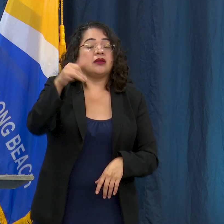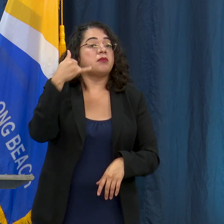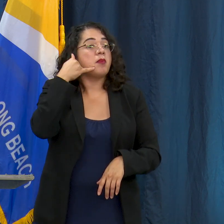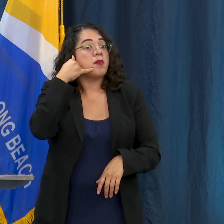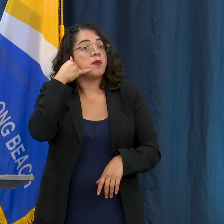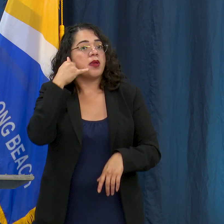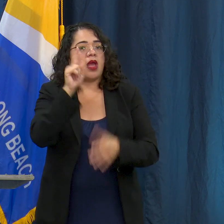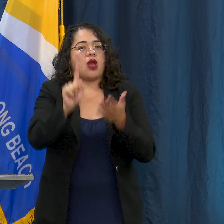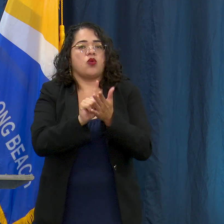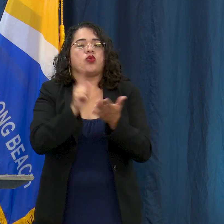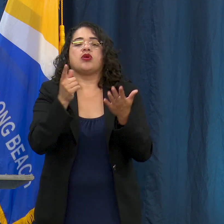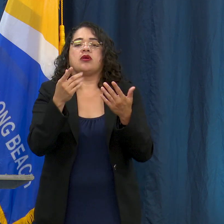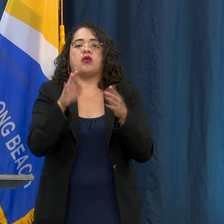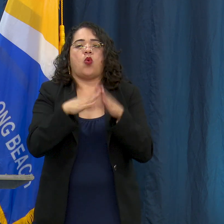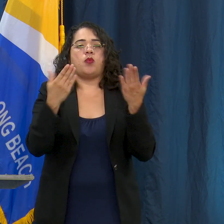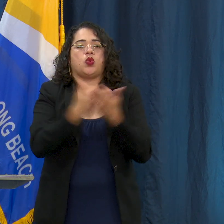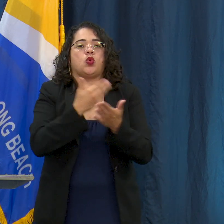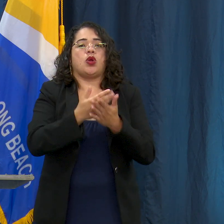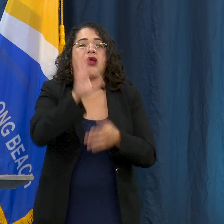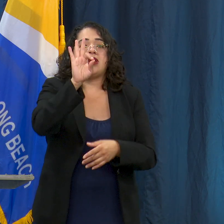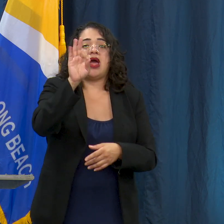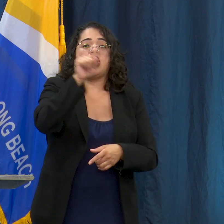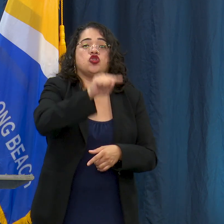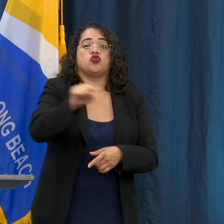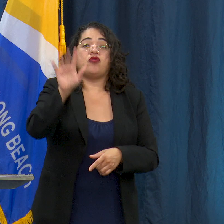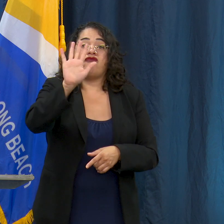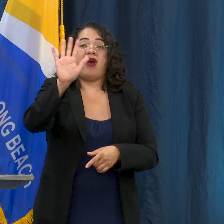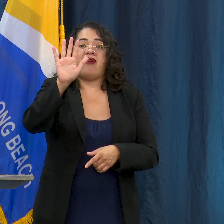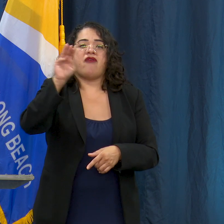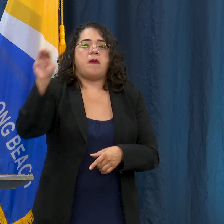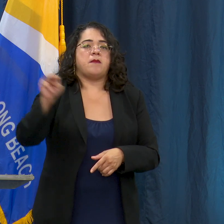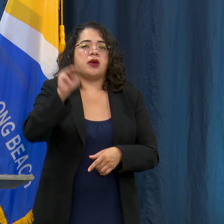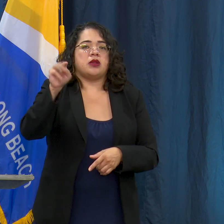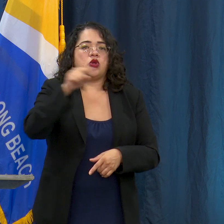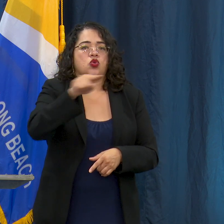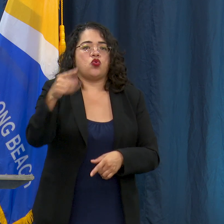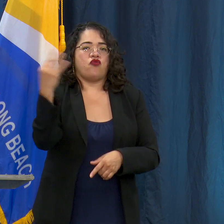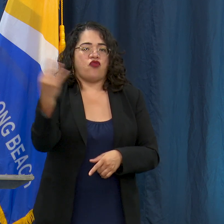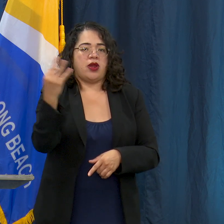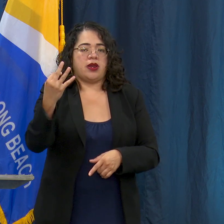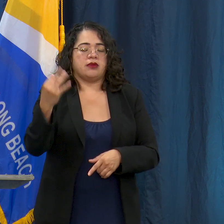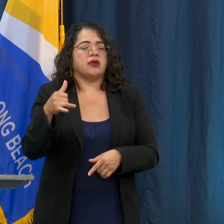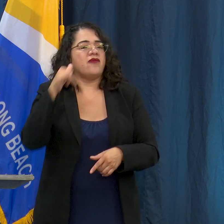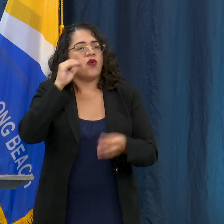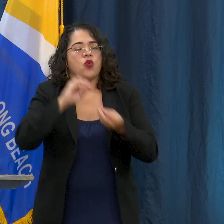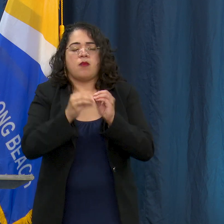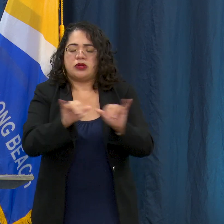Friday from 9 to 5 p.m. The number remains the same at